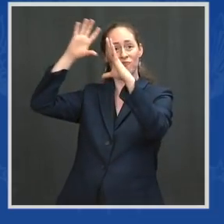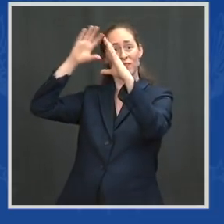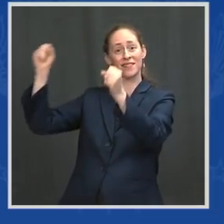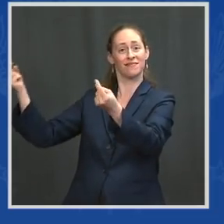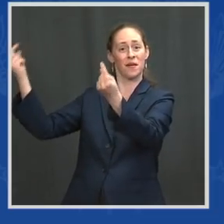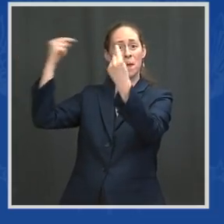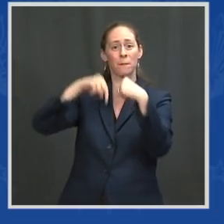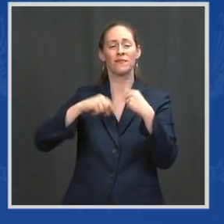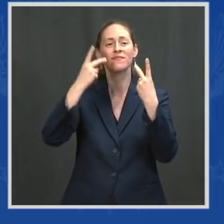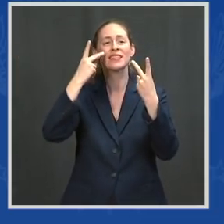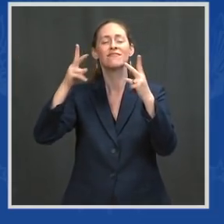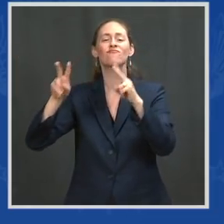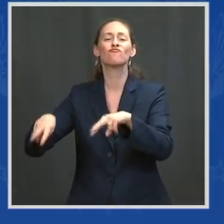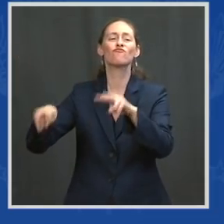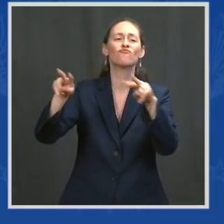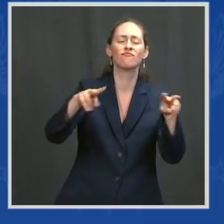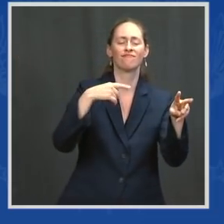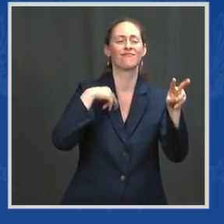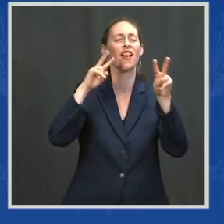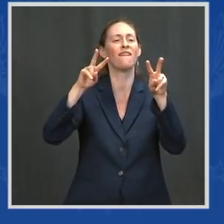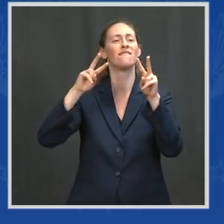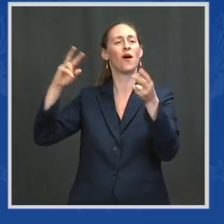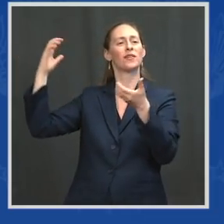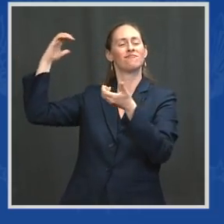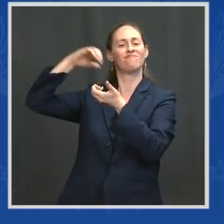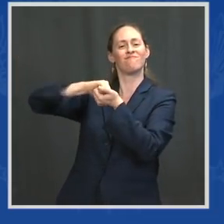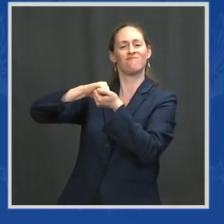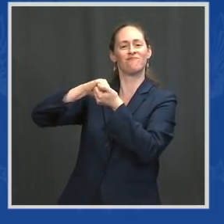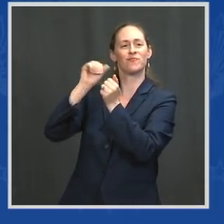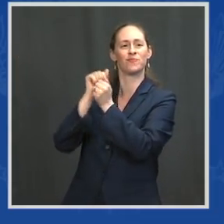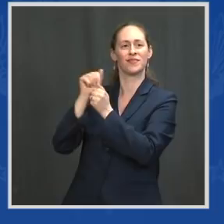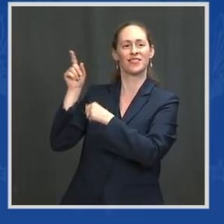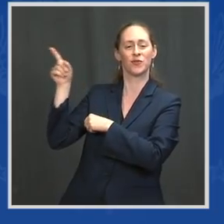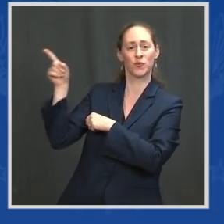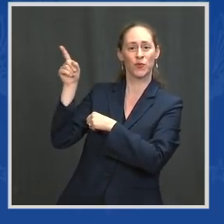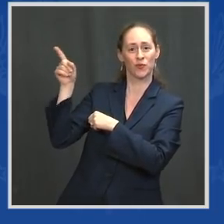with you to make Louisiana and the United States even stronger.